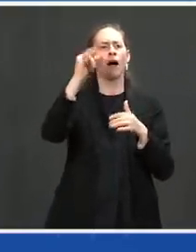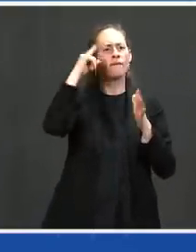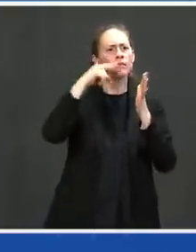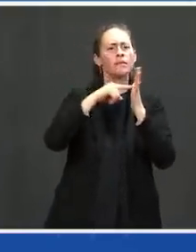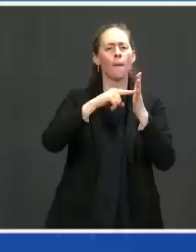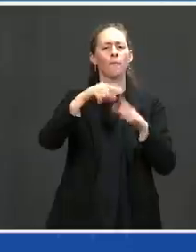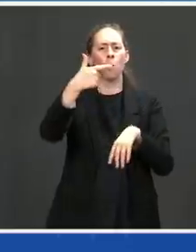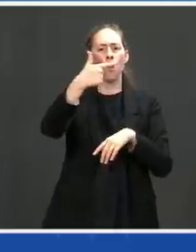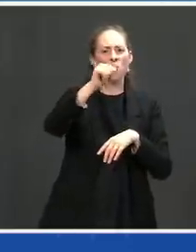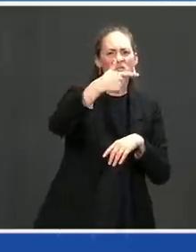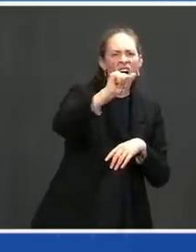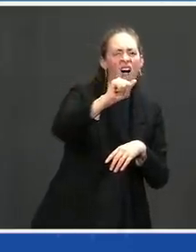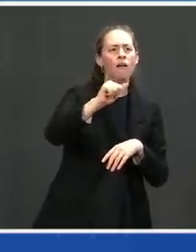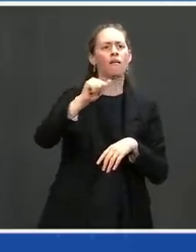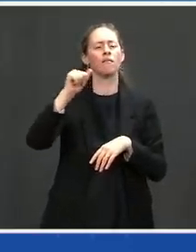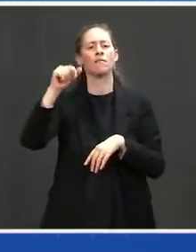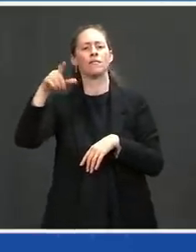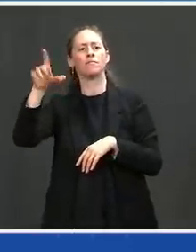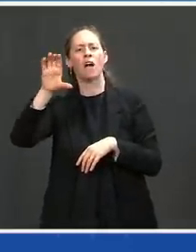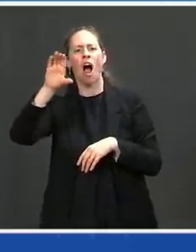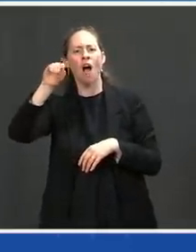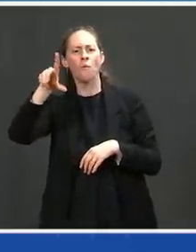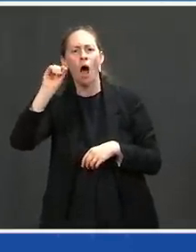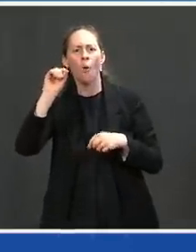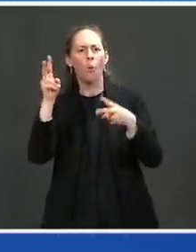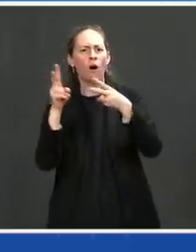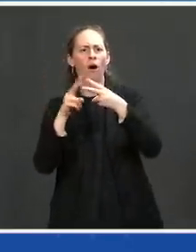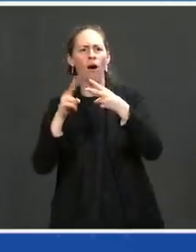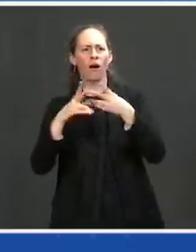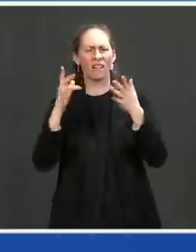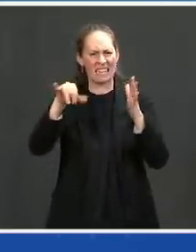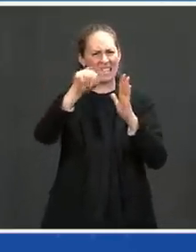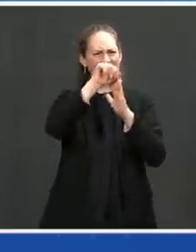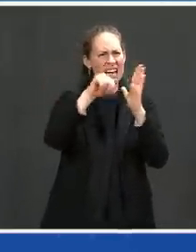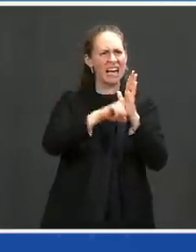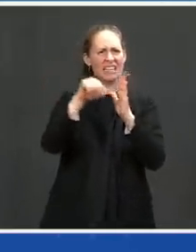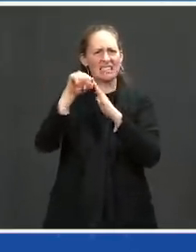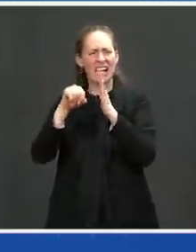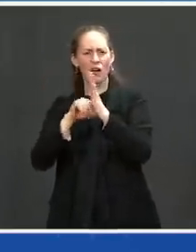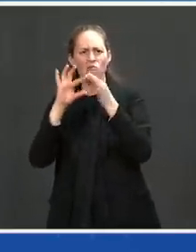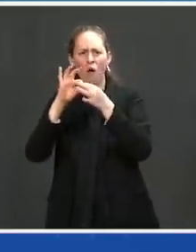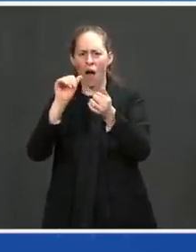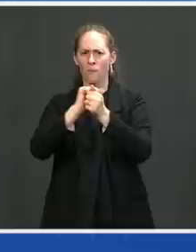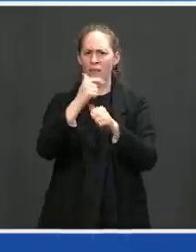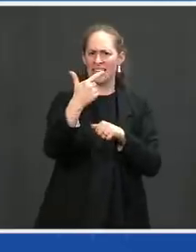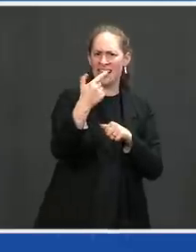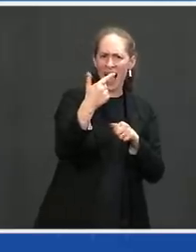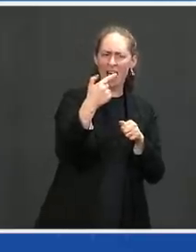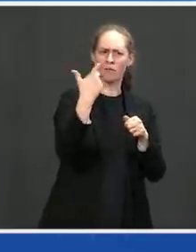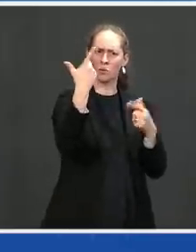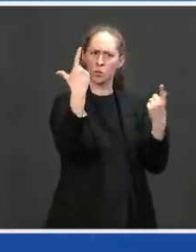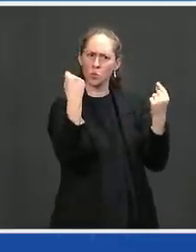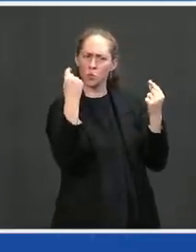that you might take on gun control. Wondering if you've made a decision either about sending the manufacturer liability bill